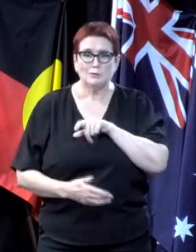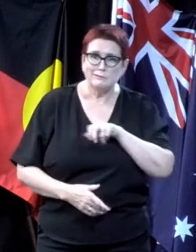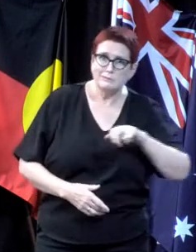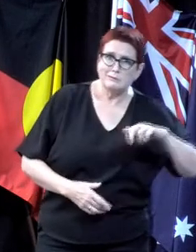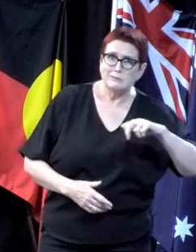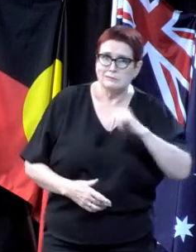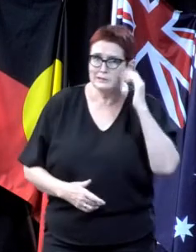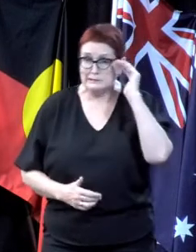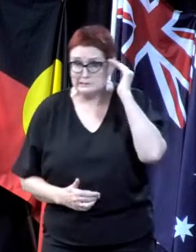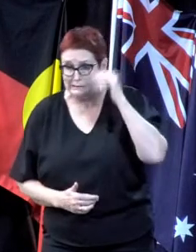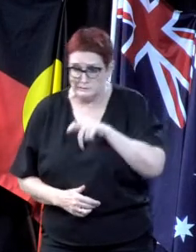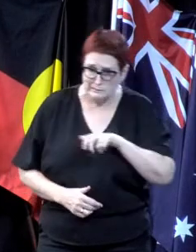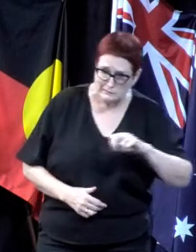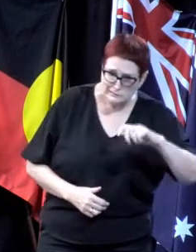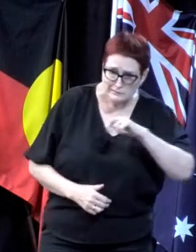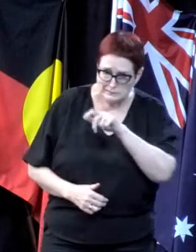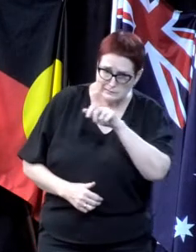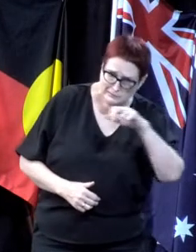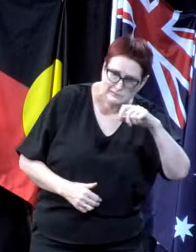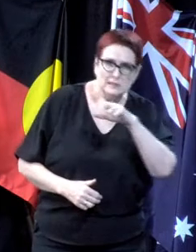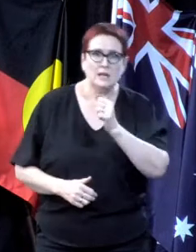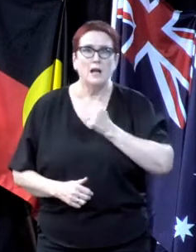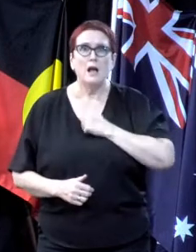My school – the majority of the classrooms in the school are built like that.